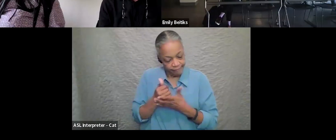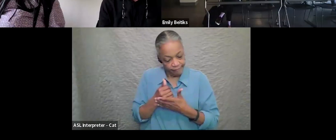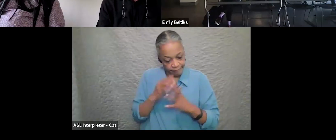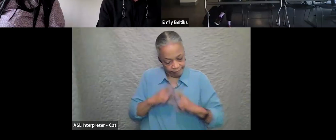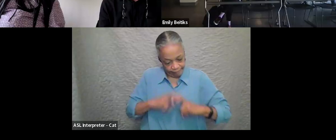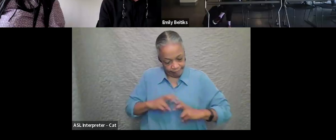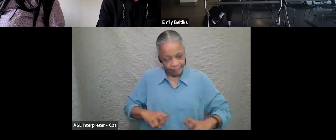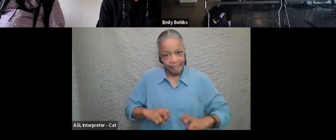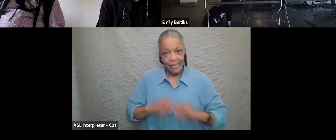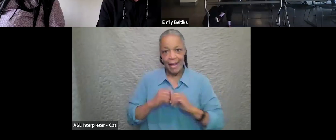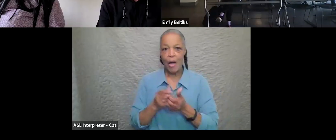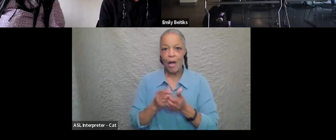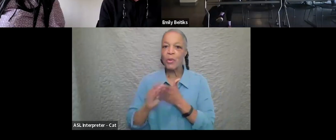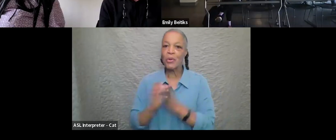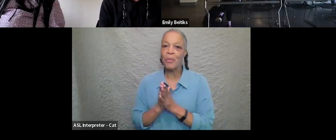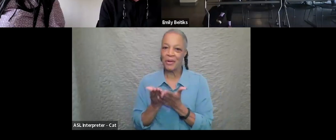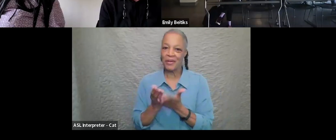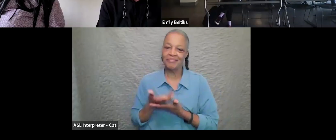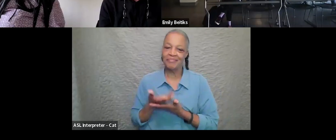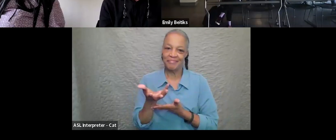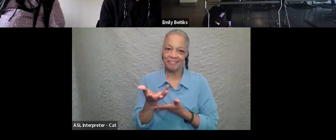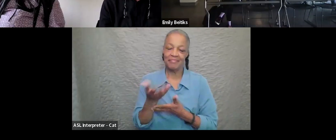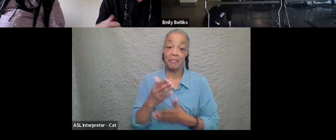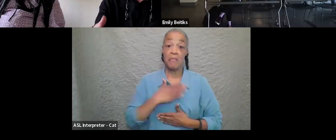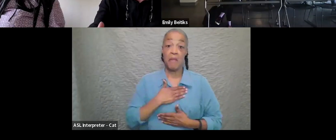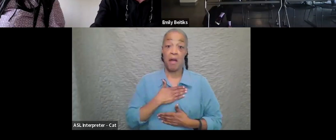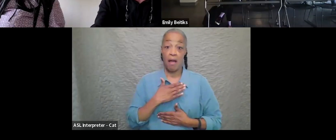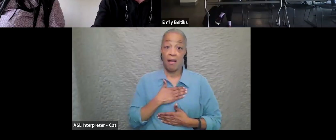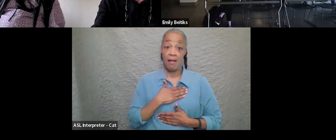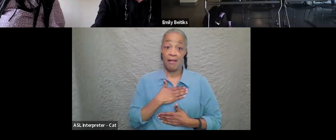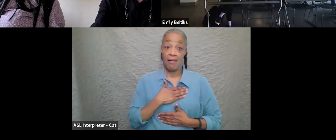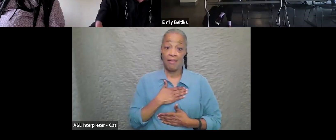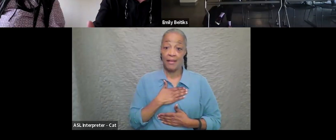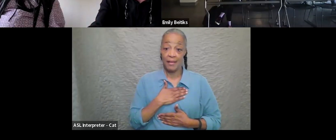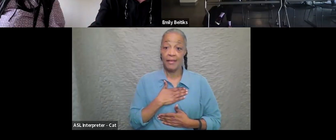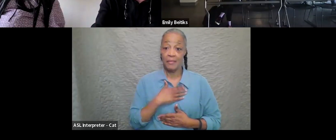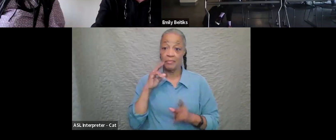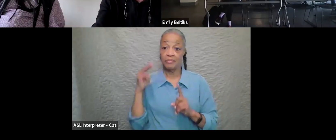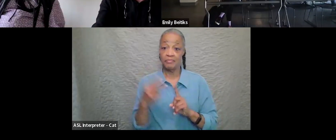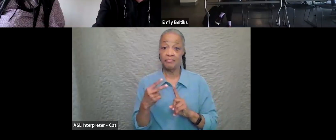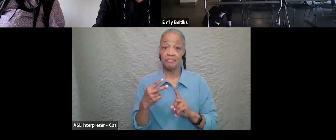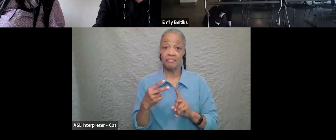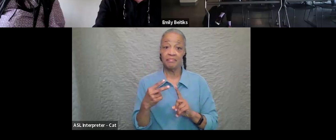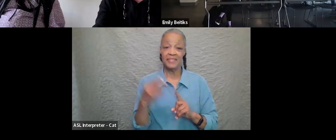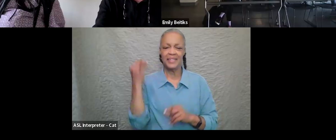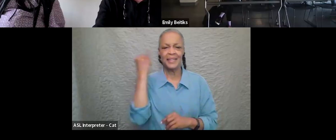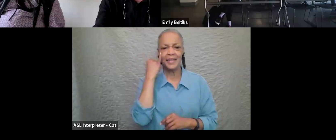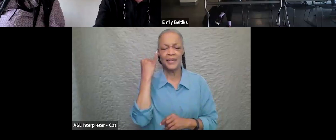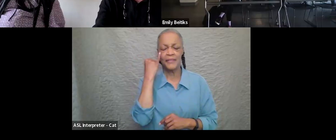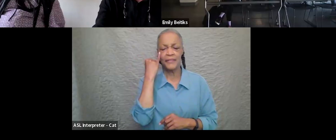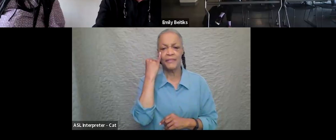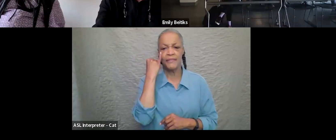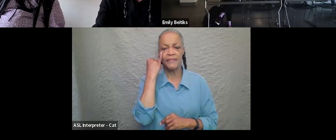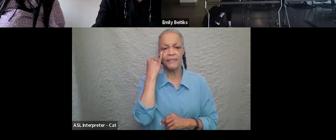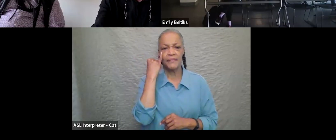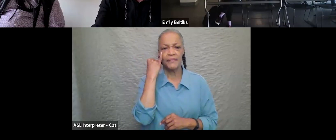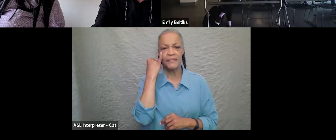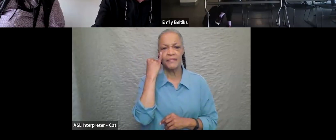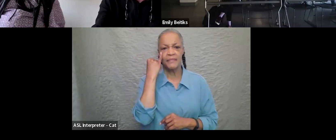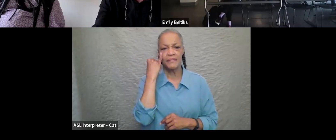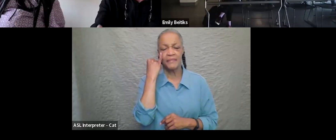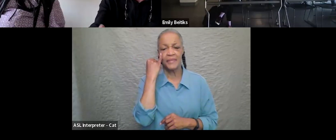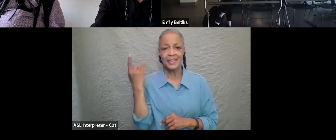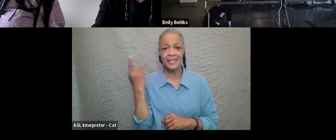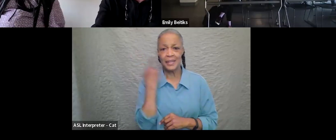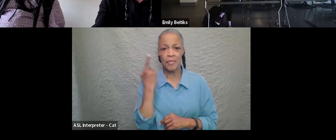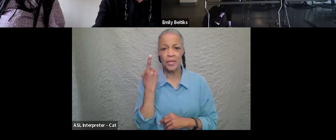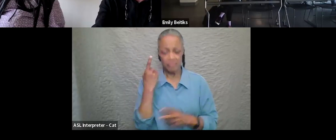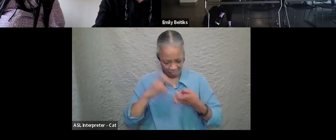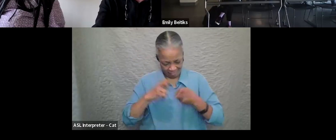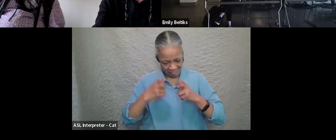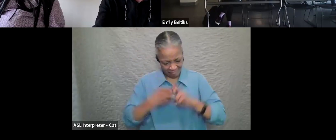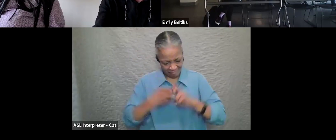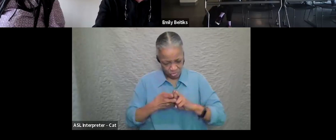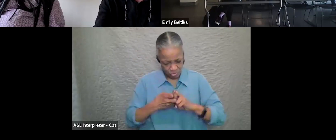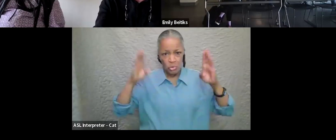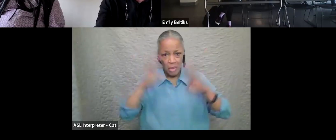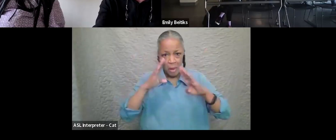And mine is if there is something troubling, difficult, problematic that I'm struggling with,